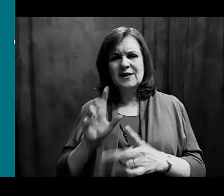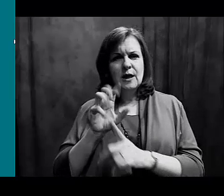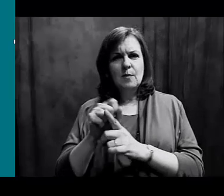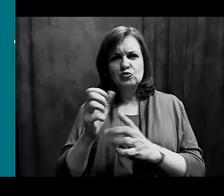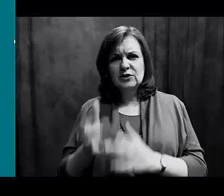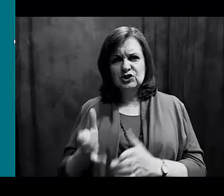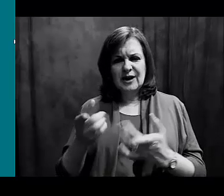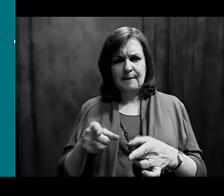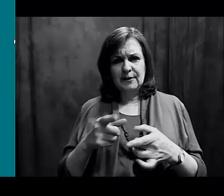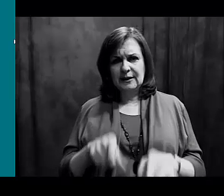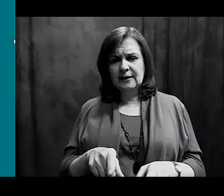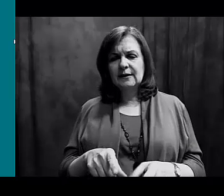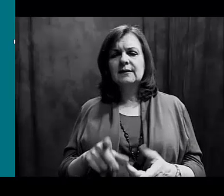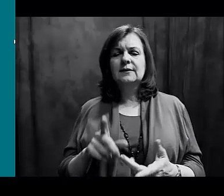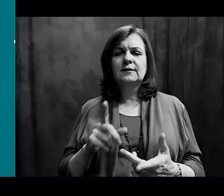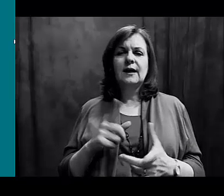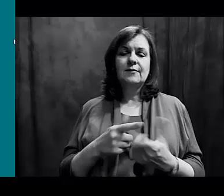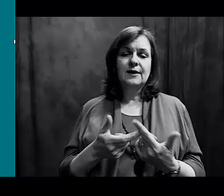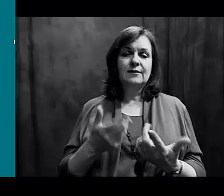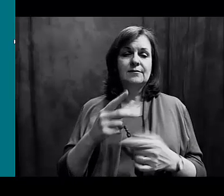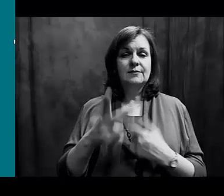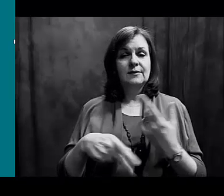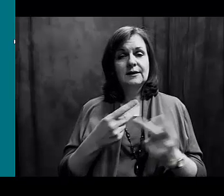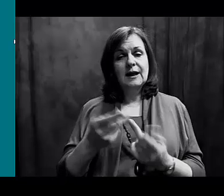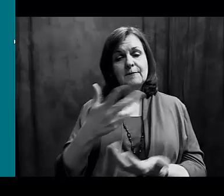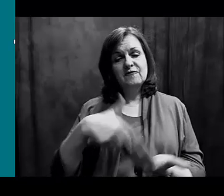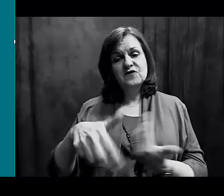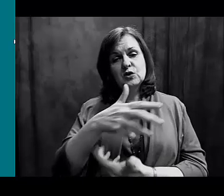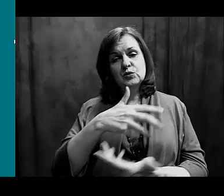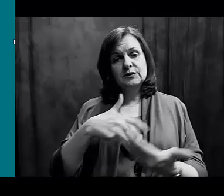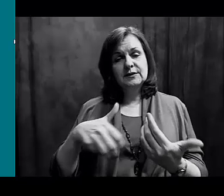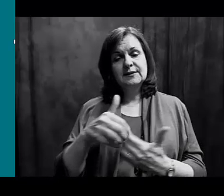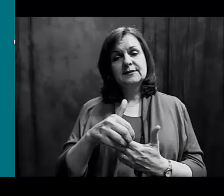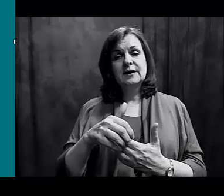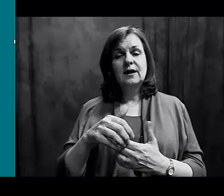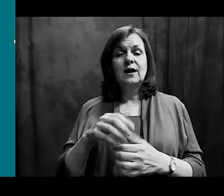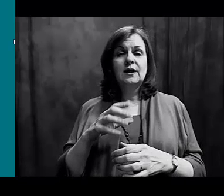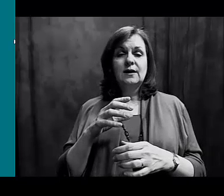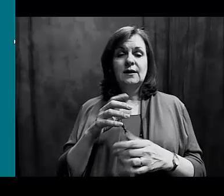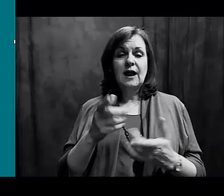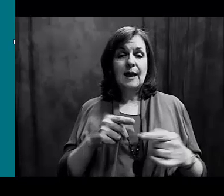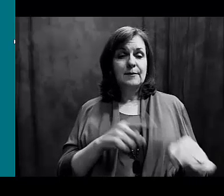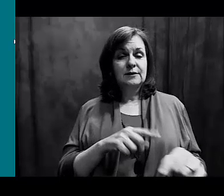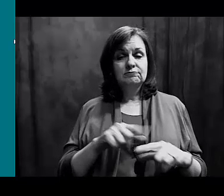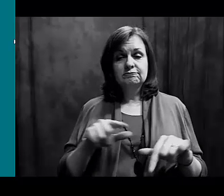and all of these sorts of interactions on different levels so